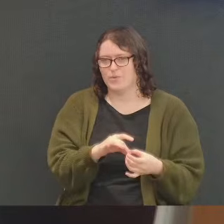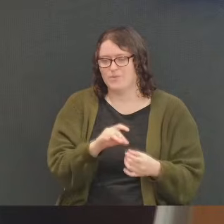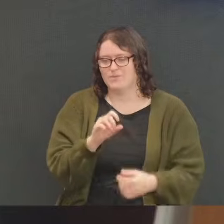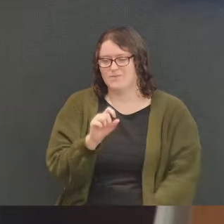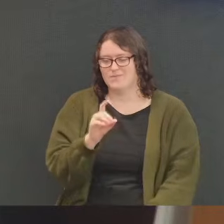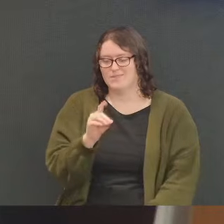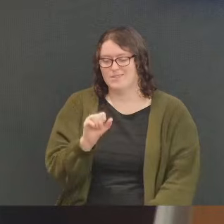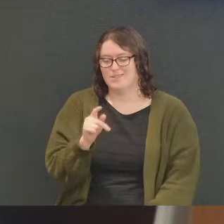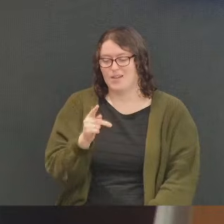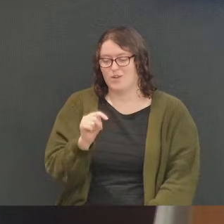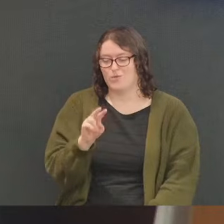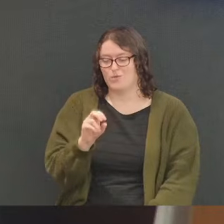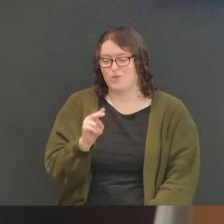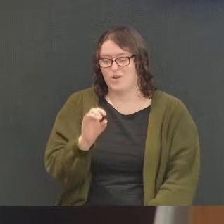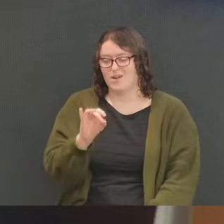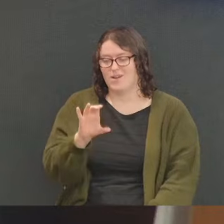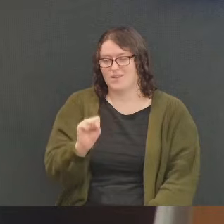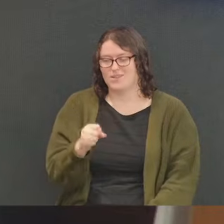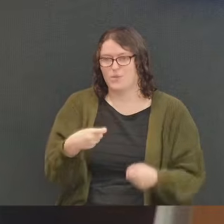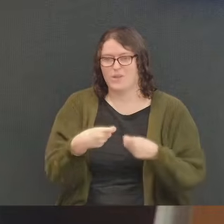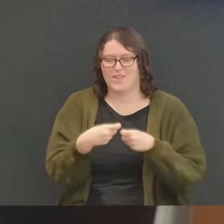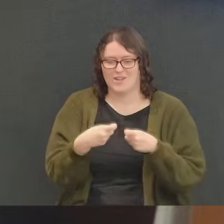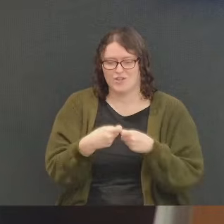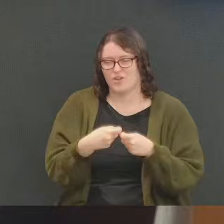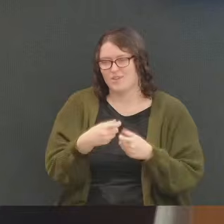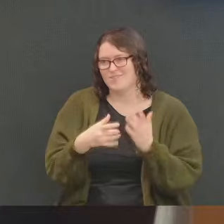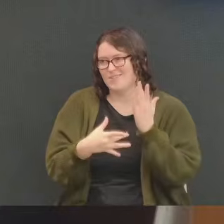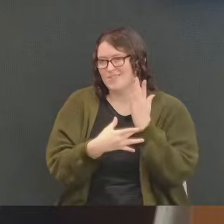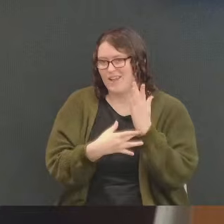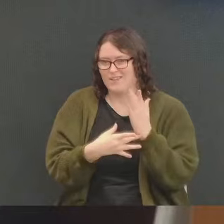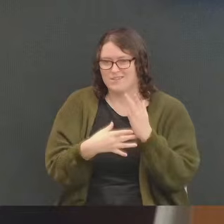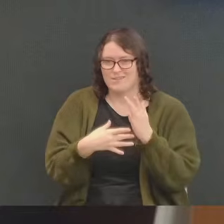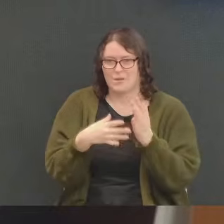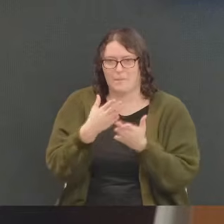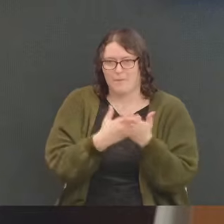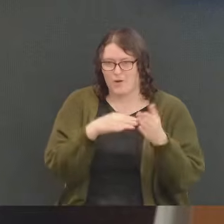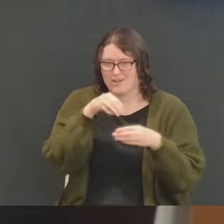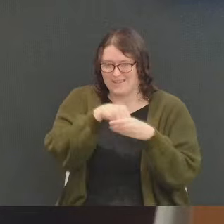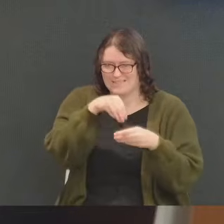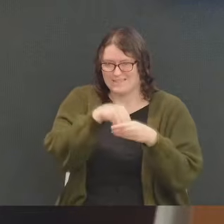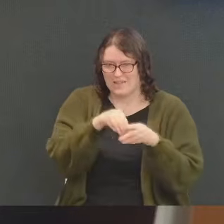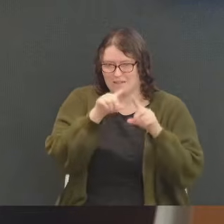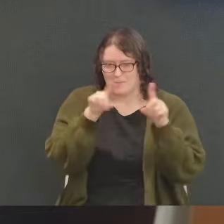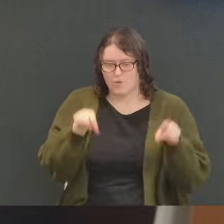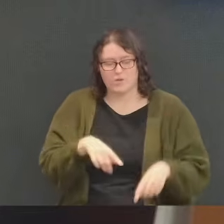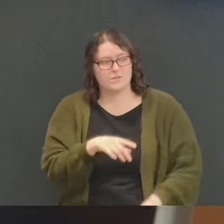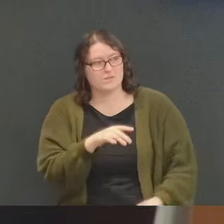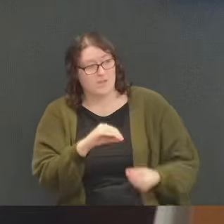it's the it's the electronics. It's the technology portion of it. Item number 10 makes I'm sorry,